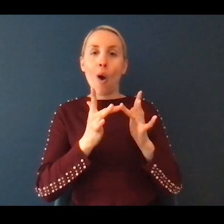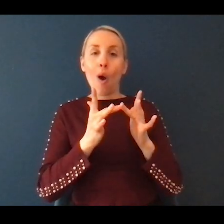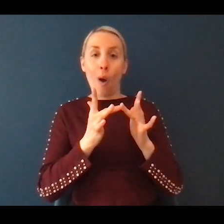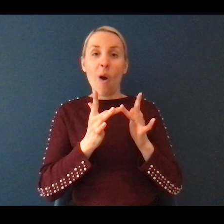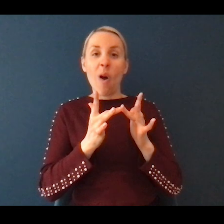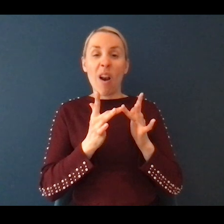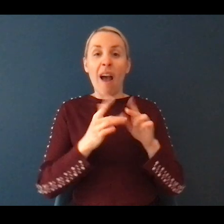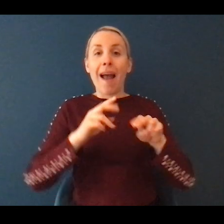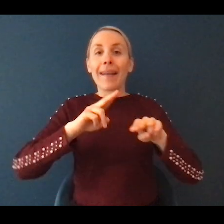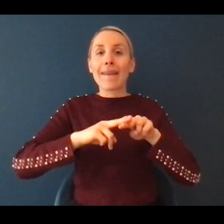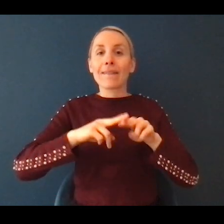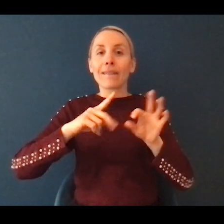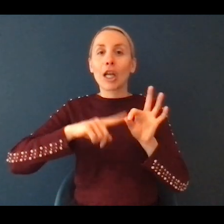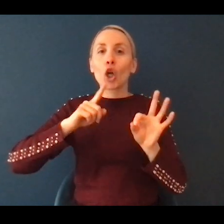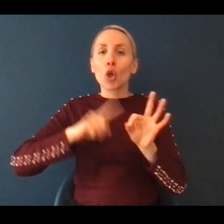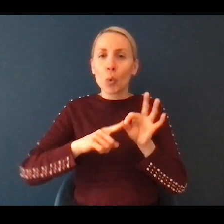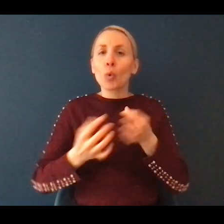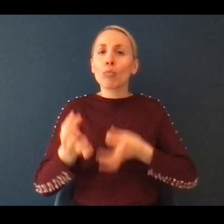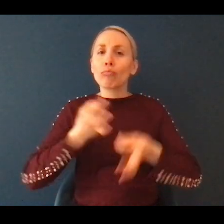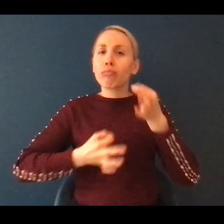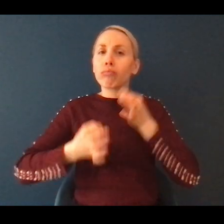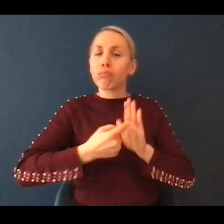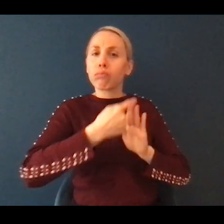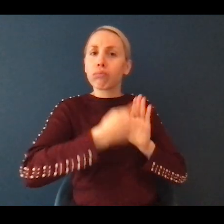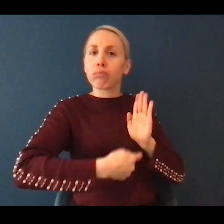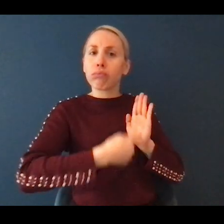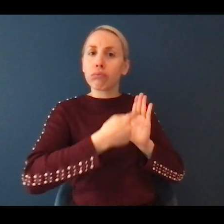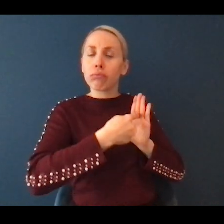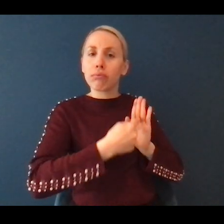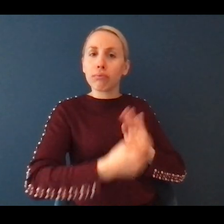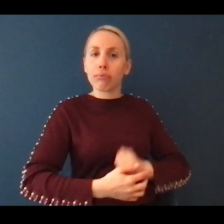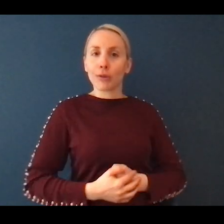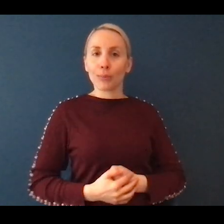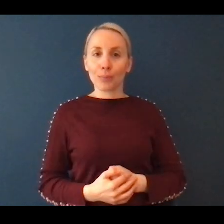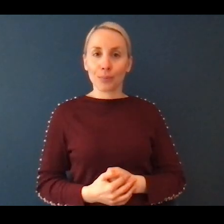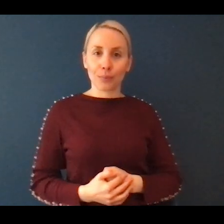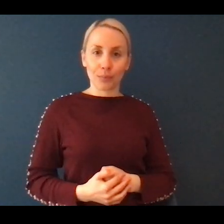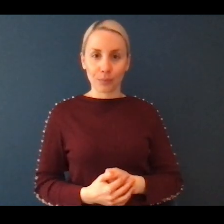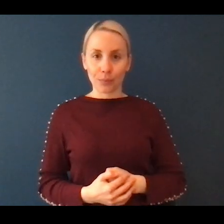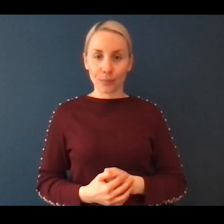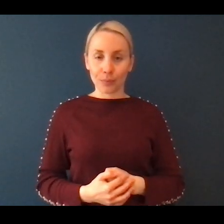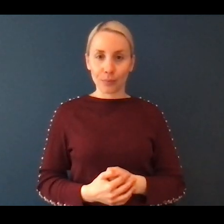asked questions around the awards but you can also ask questions in a few different